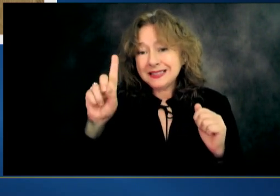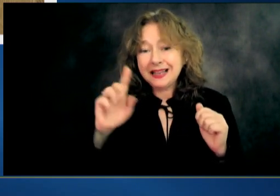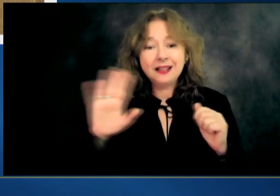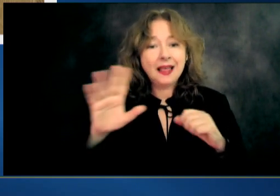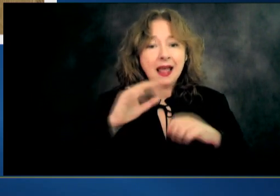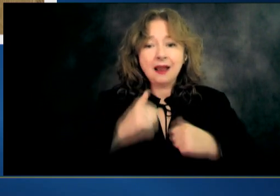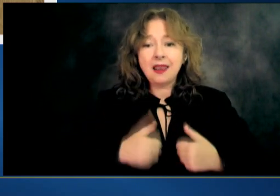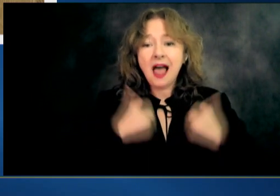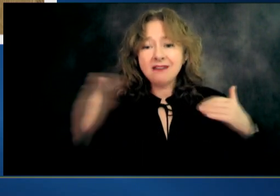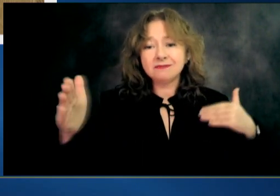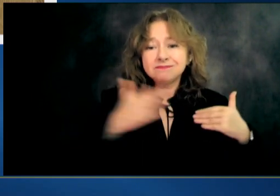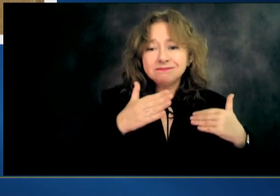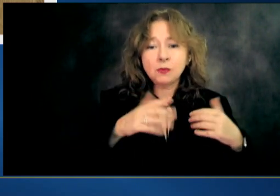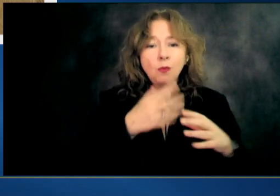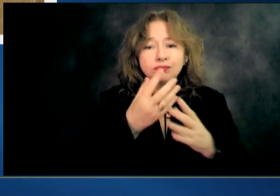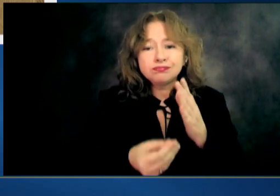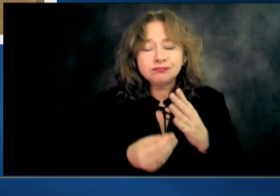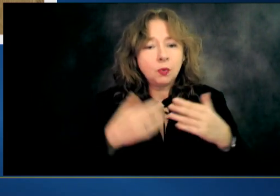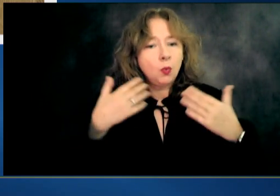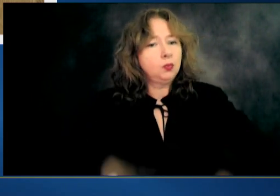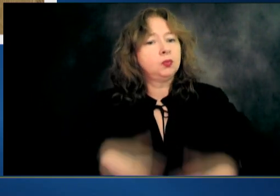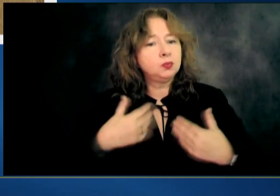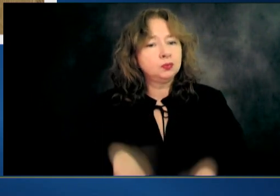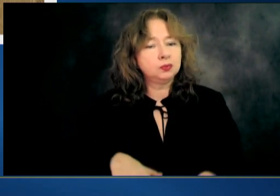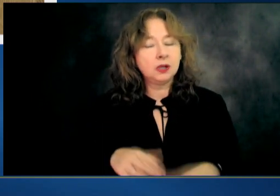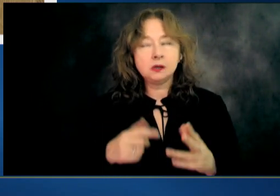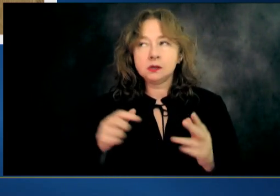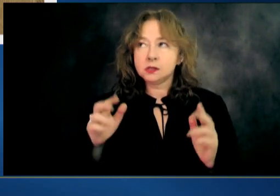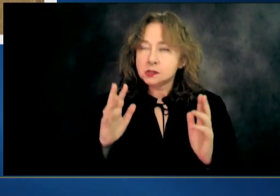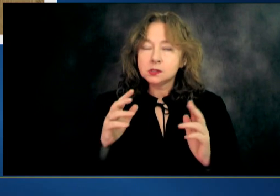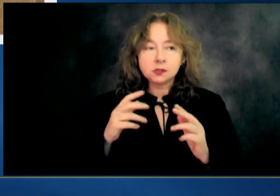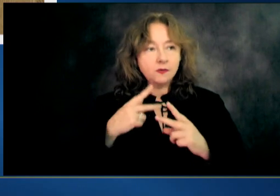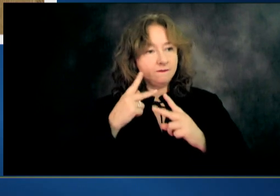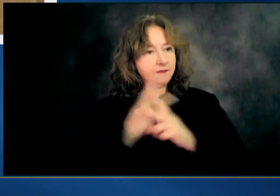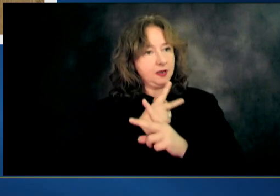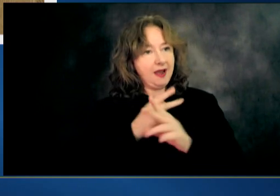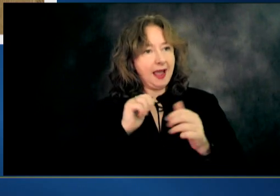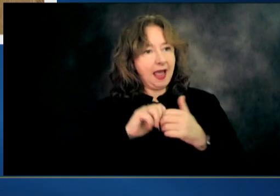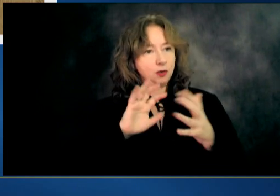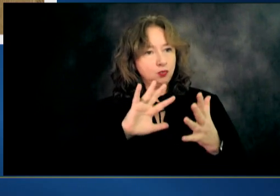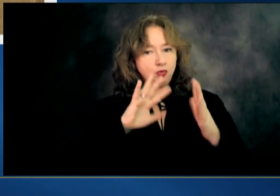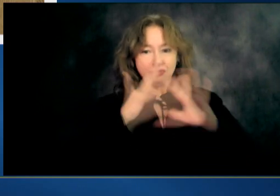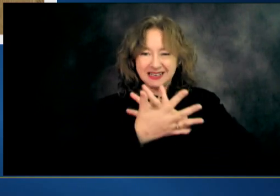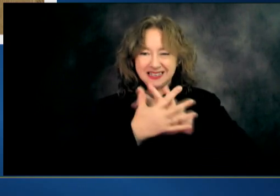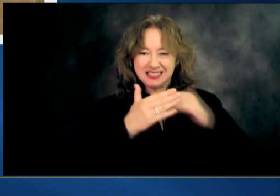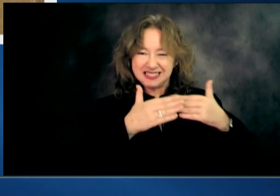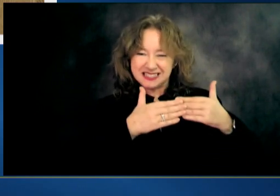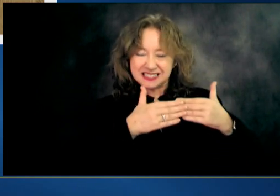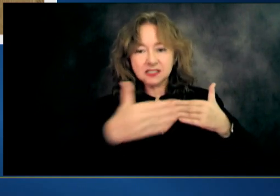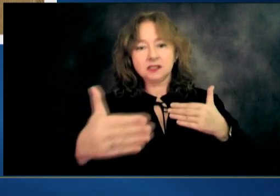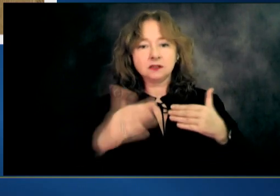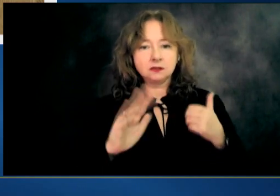cell disease, and we have to figure out how to change that narrative. We change that narrative